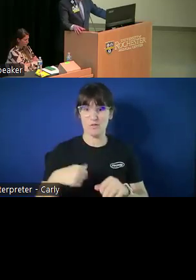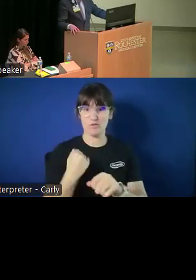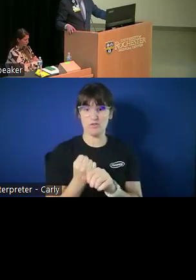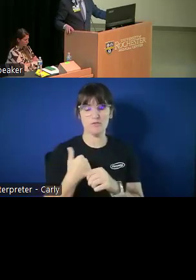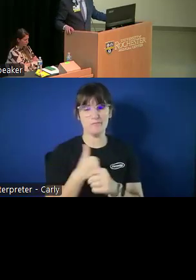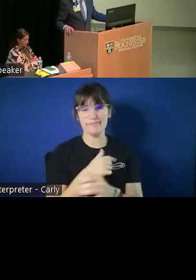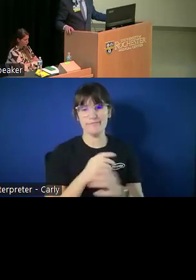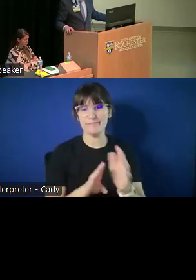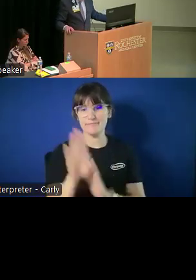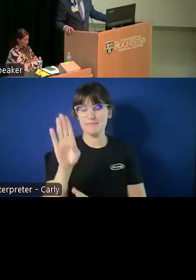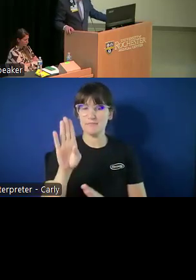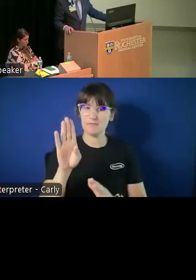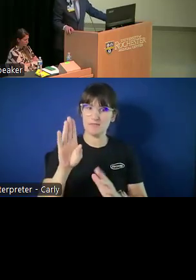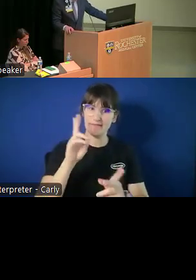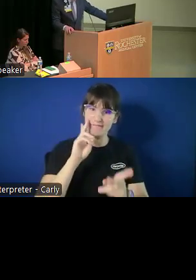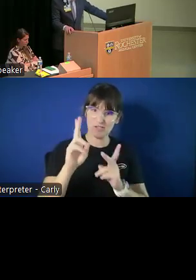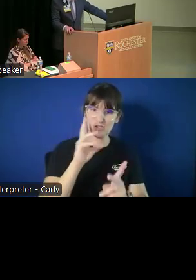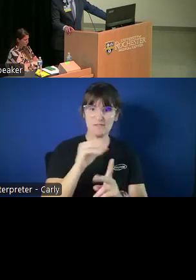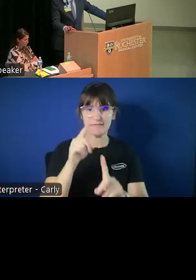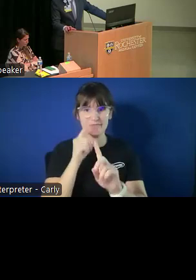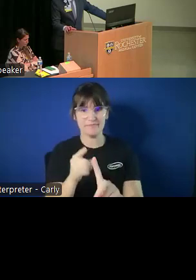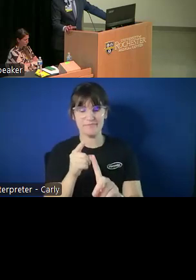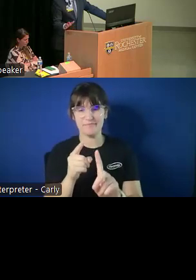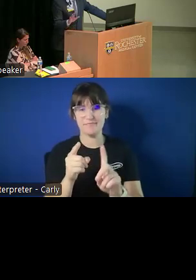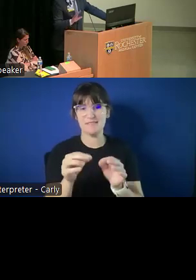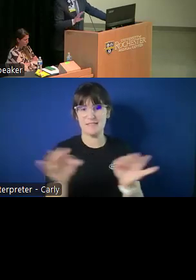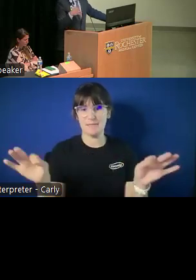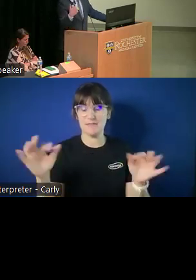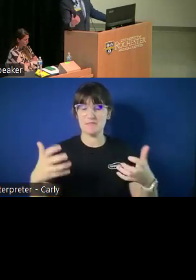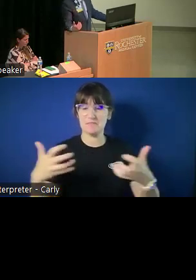working vision and mission statements that aligned our work with the strategic plans of both the